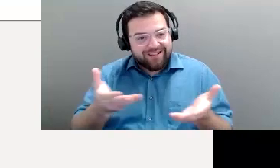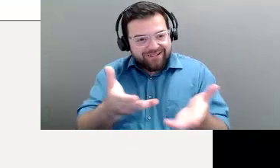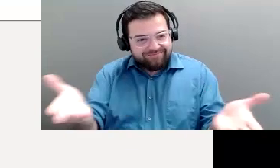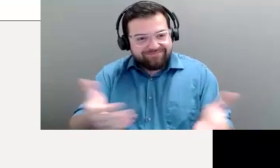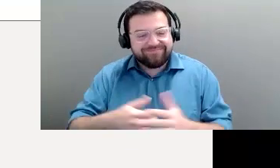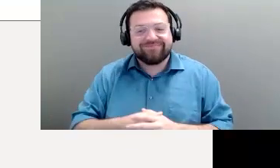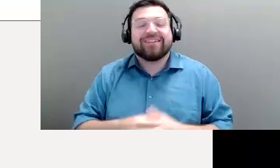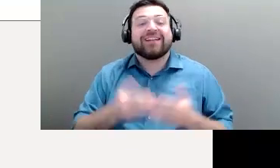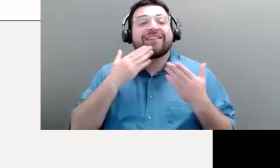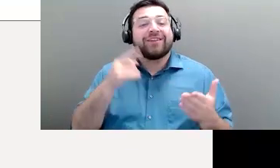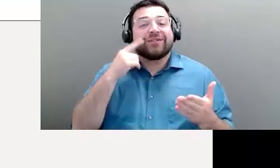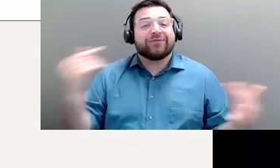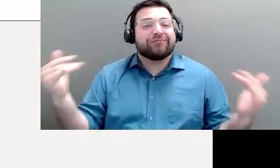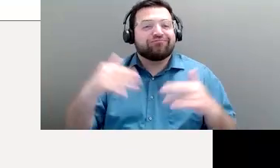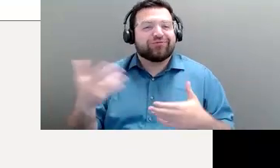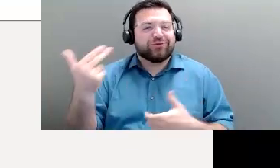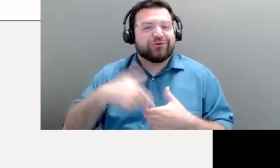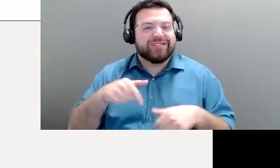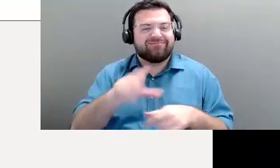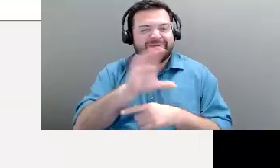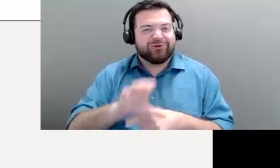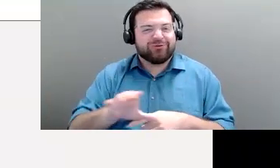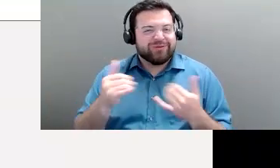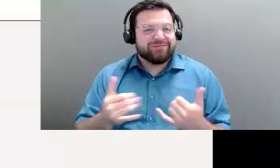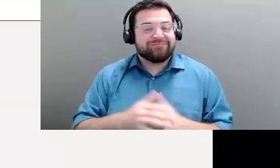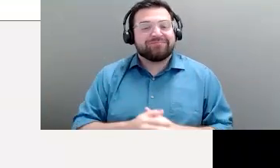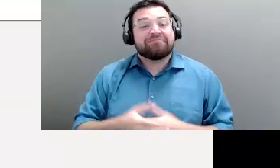Thank you for joining us today. My name is Sue Yang.